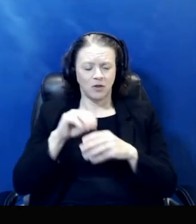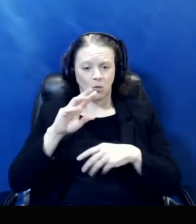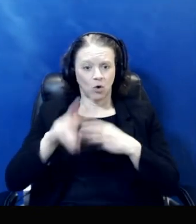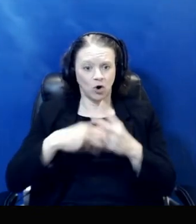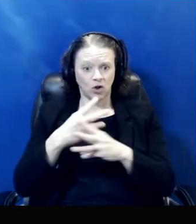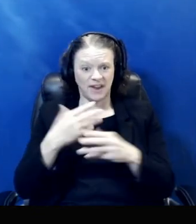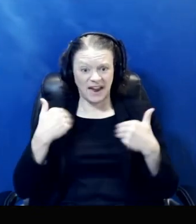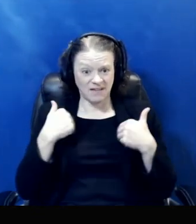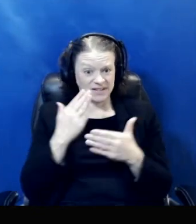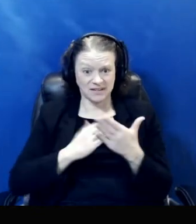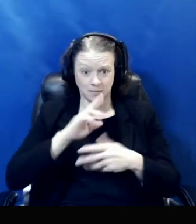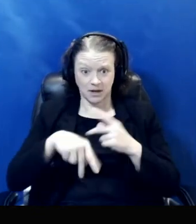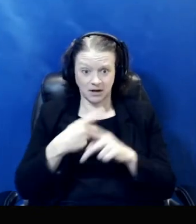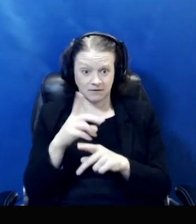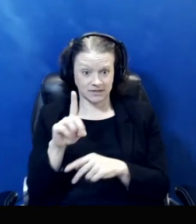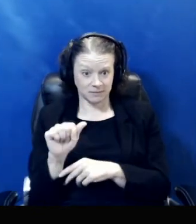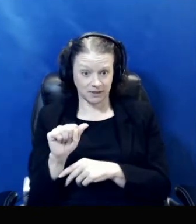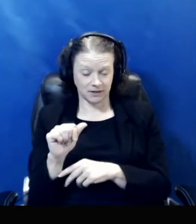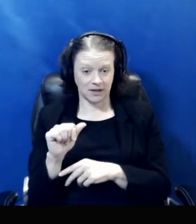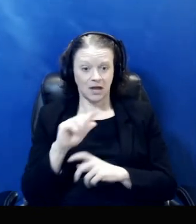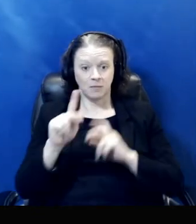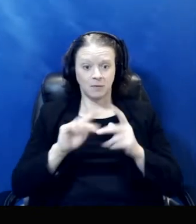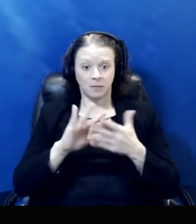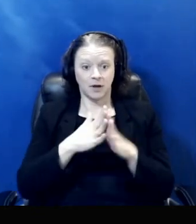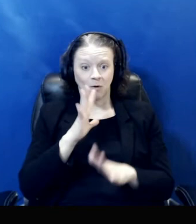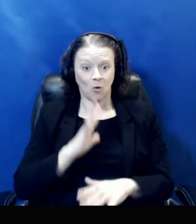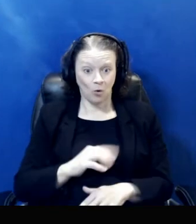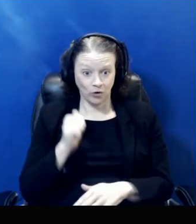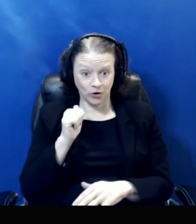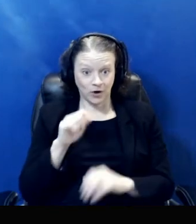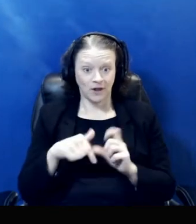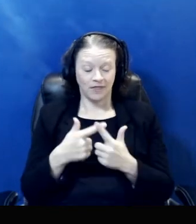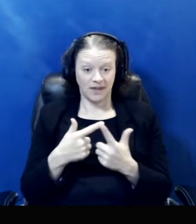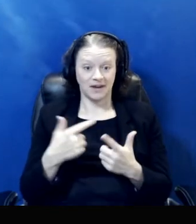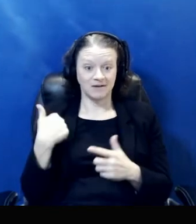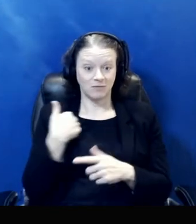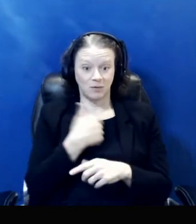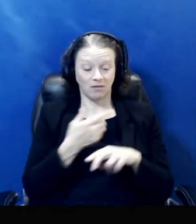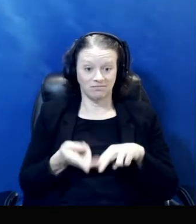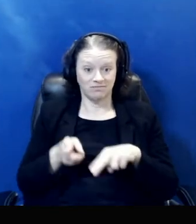we know that the demographics are only going to have more people with disabilities playing,